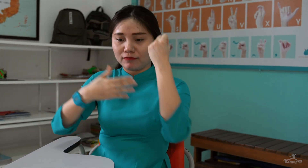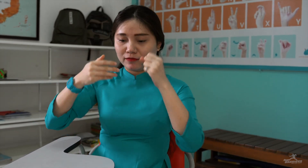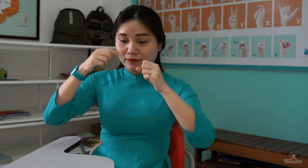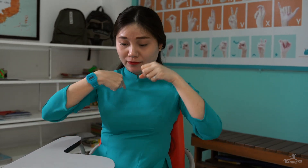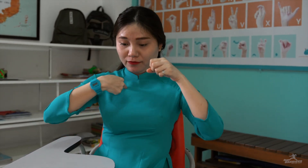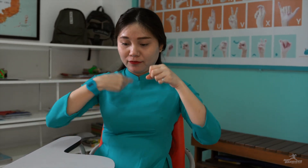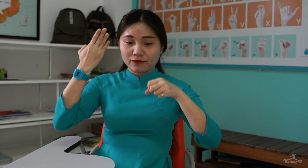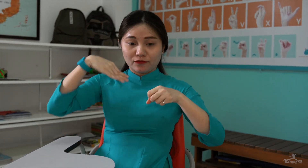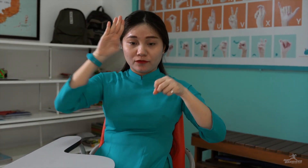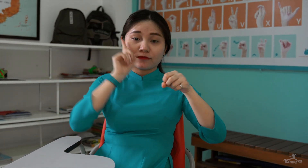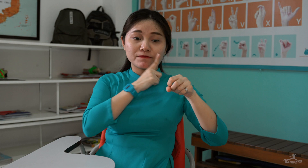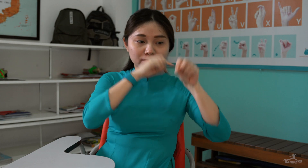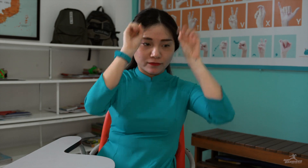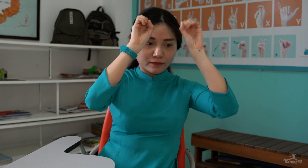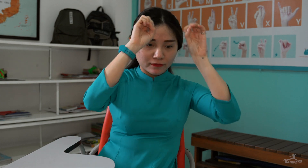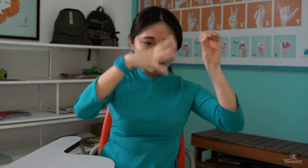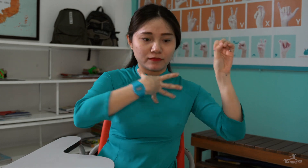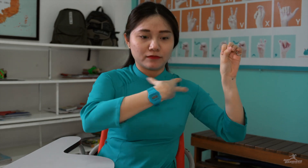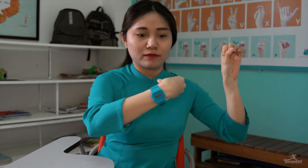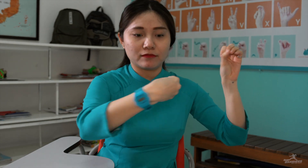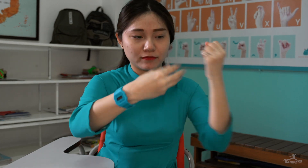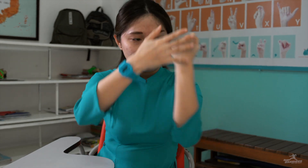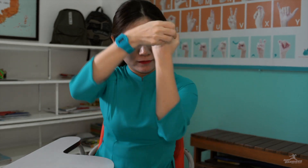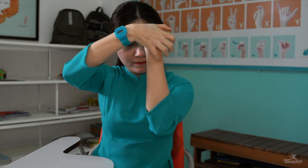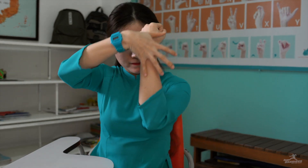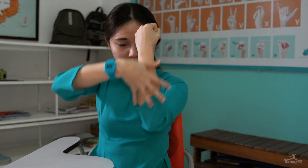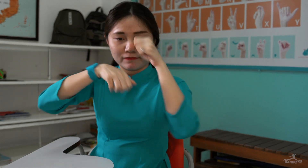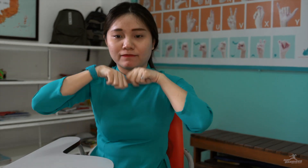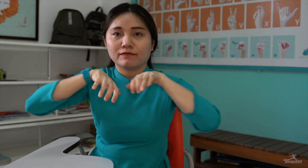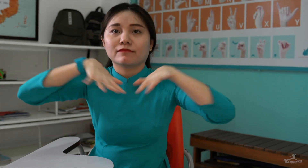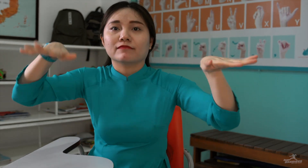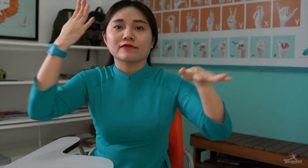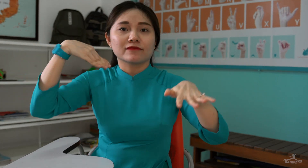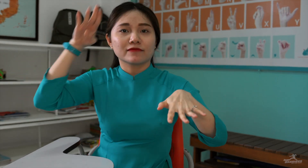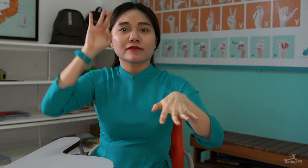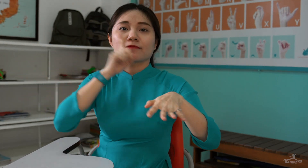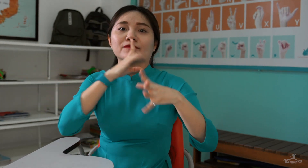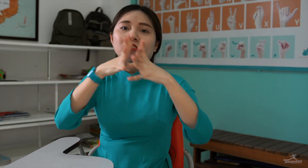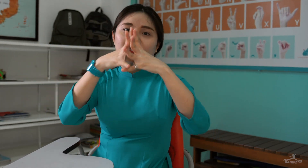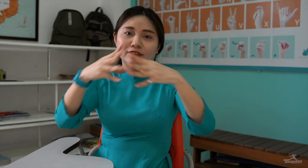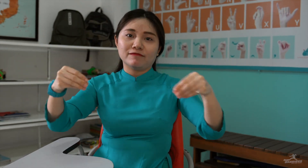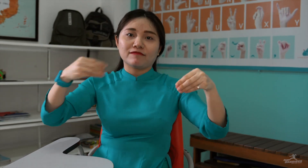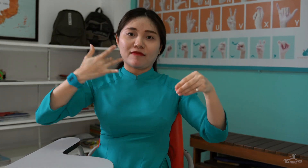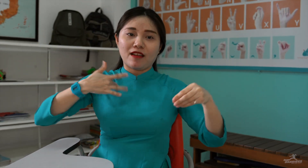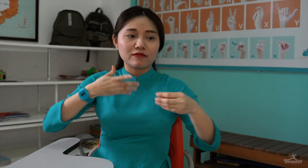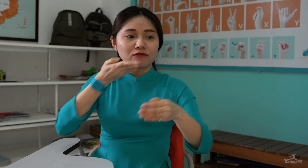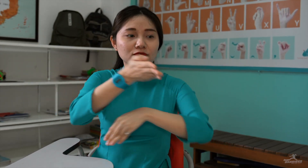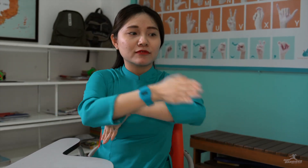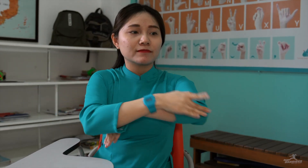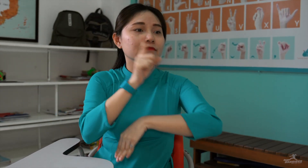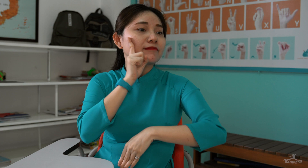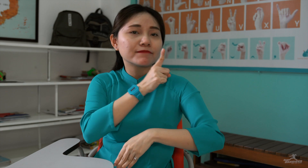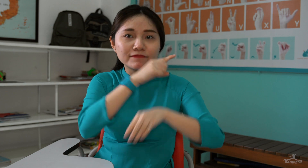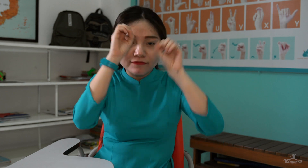more deaf education and improved deaf education.